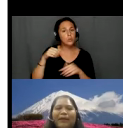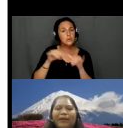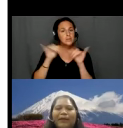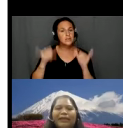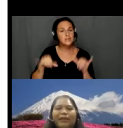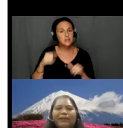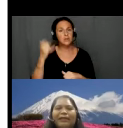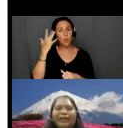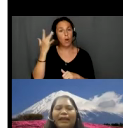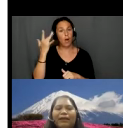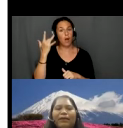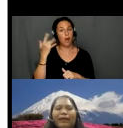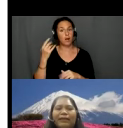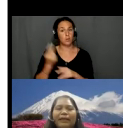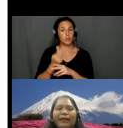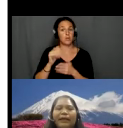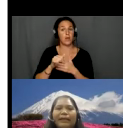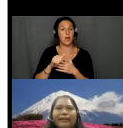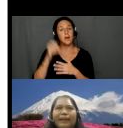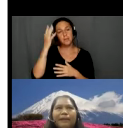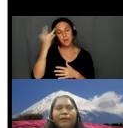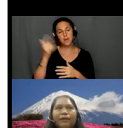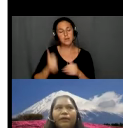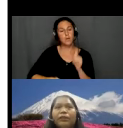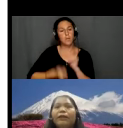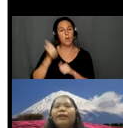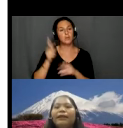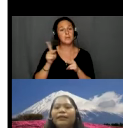most of the people over there they don't